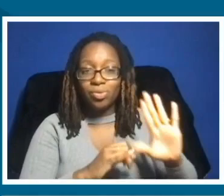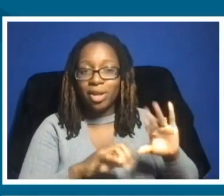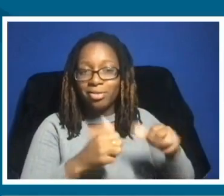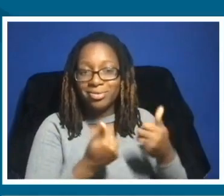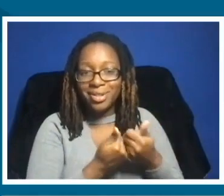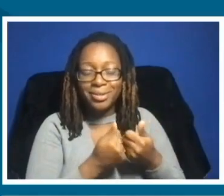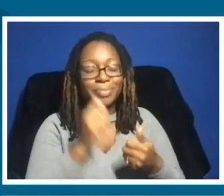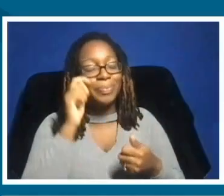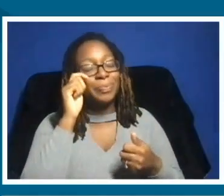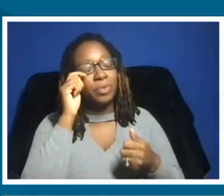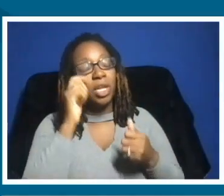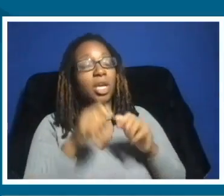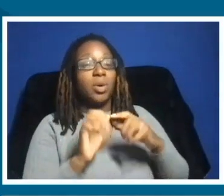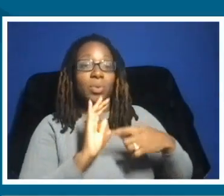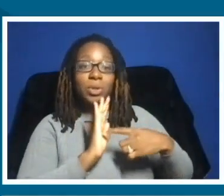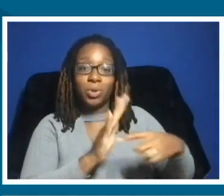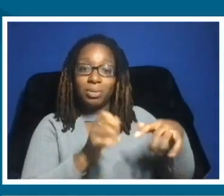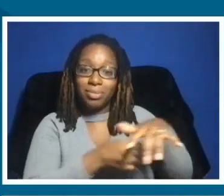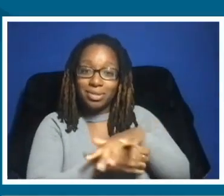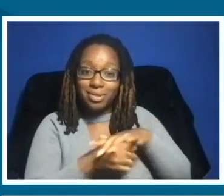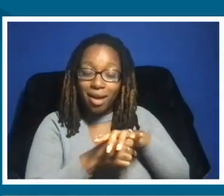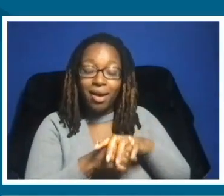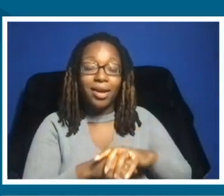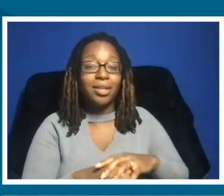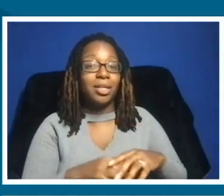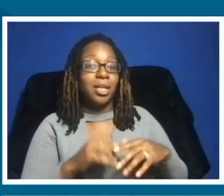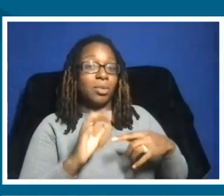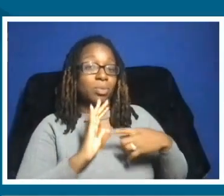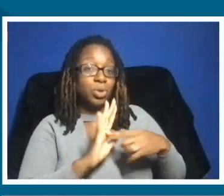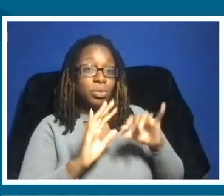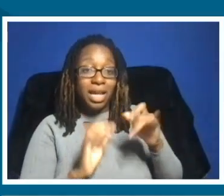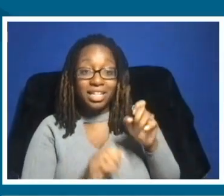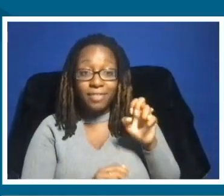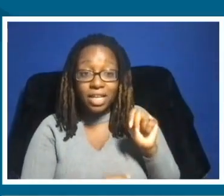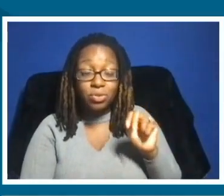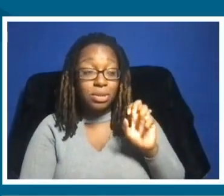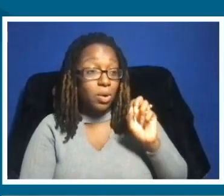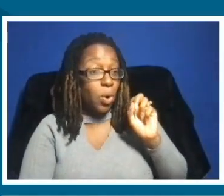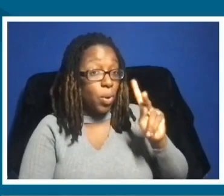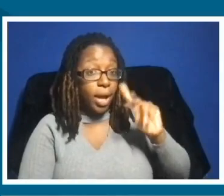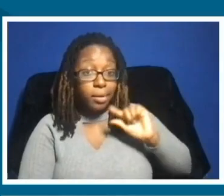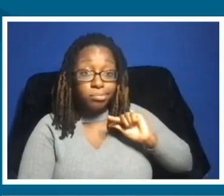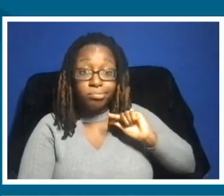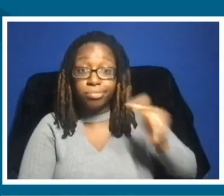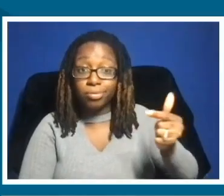little background information we said all right it's going to be up to you guys to design and launch your